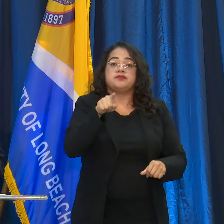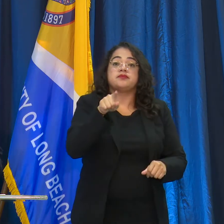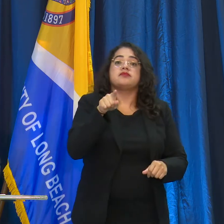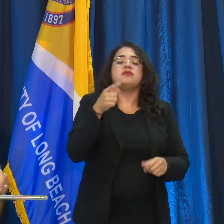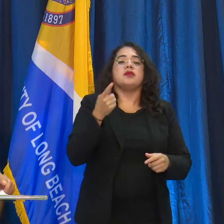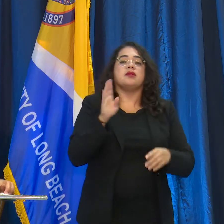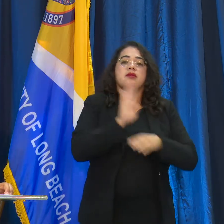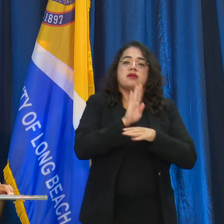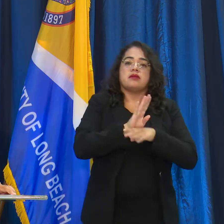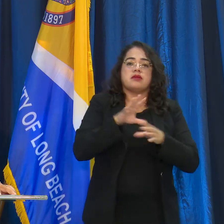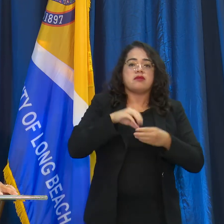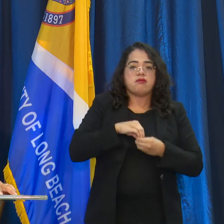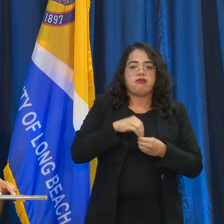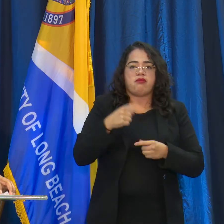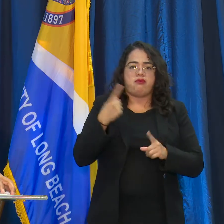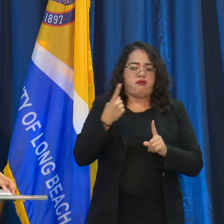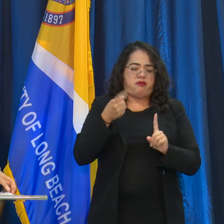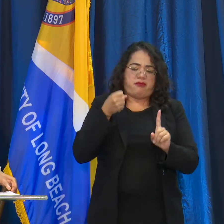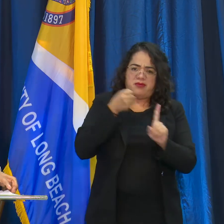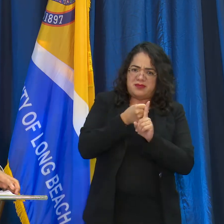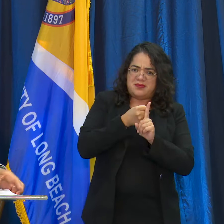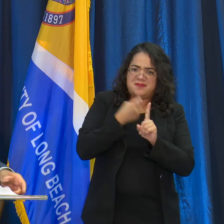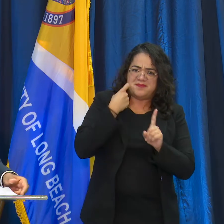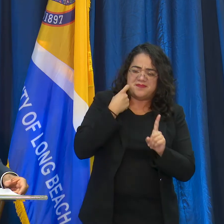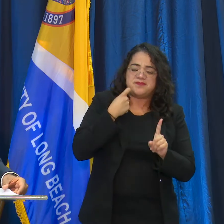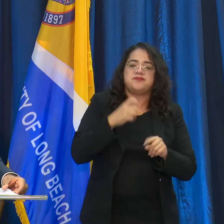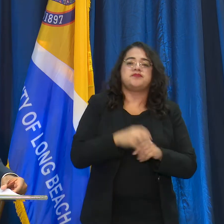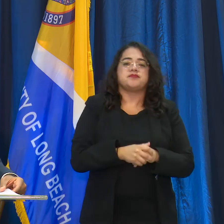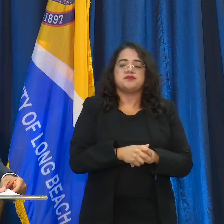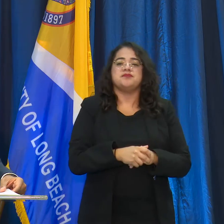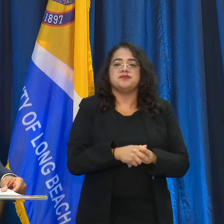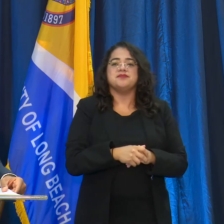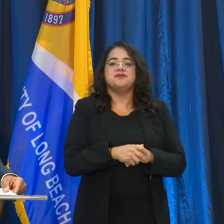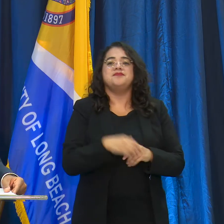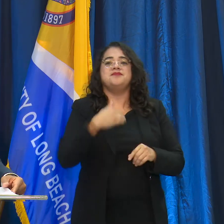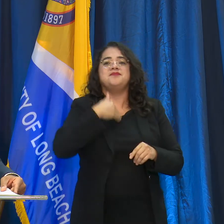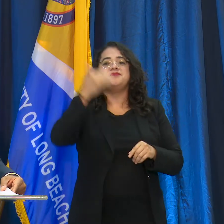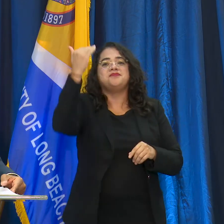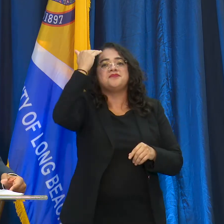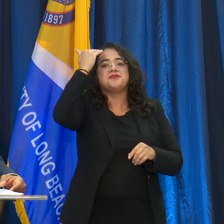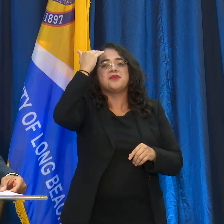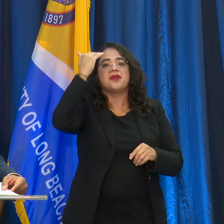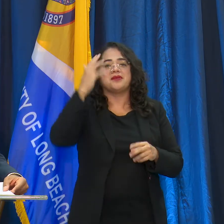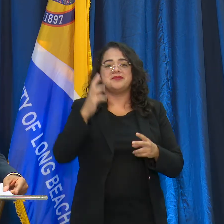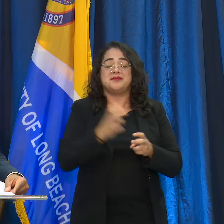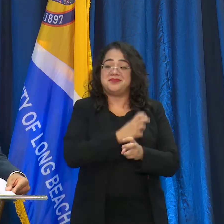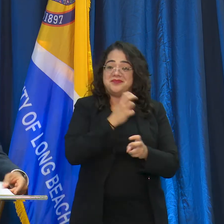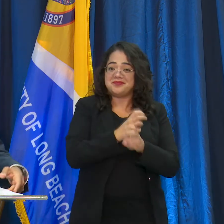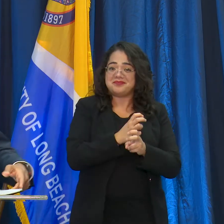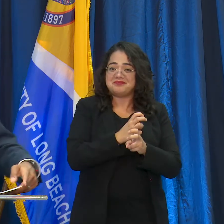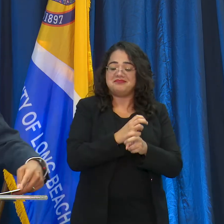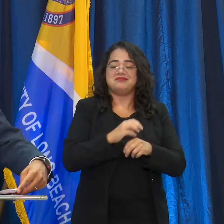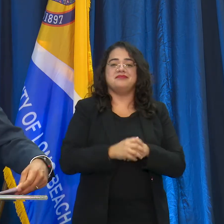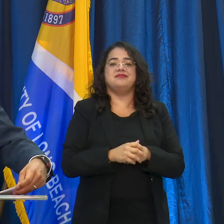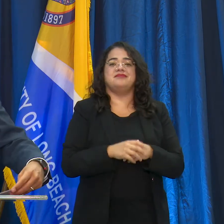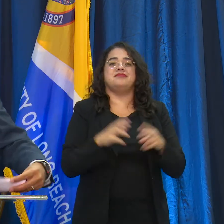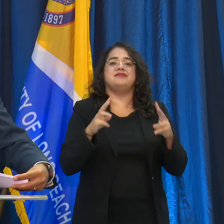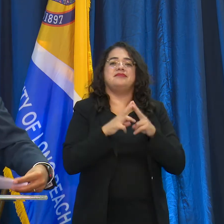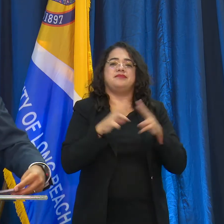that has been affected in this last closure we know it's so hard, we know it's incredibly hurtful to